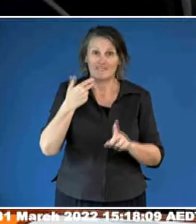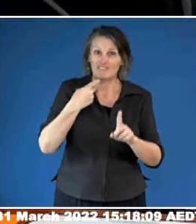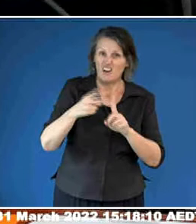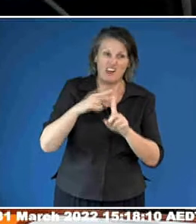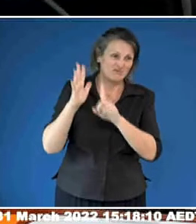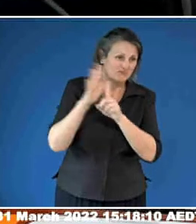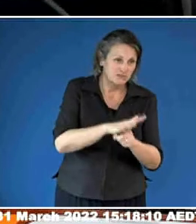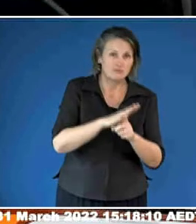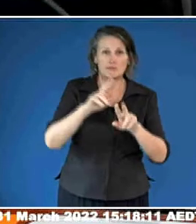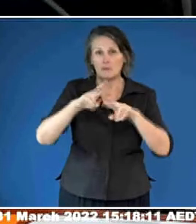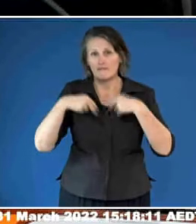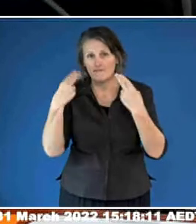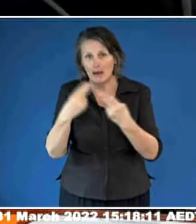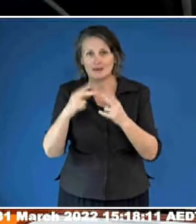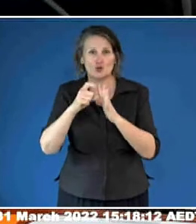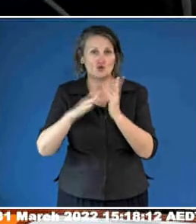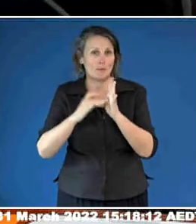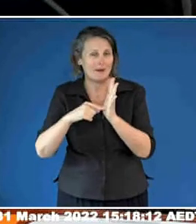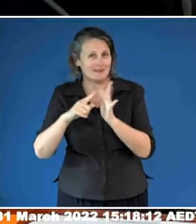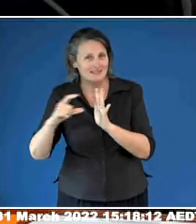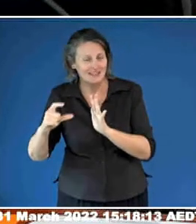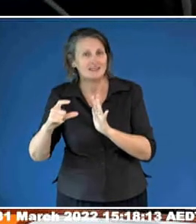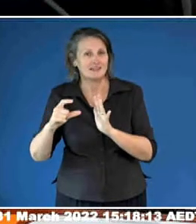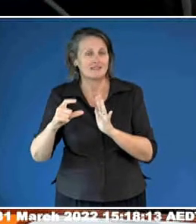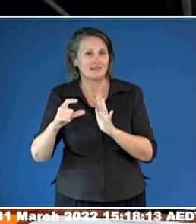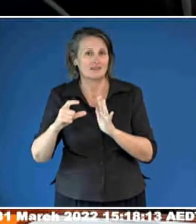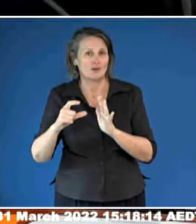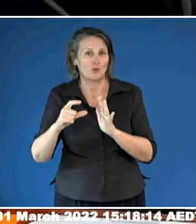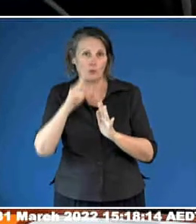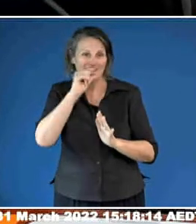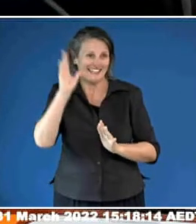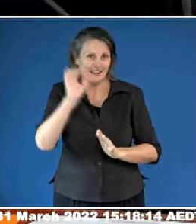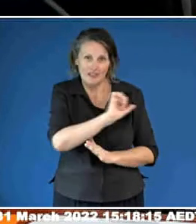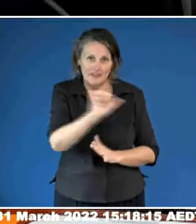hear directly from women, but also for the support in bringing these threads together to